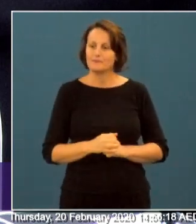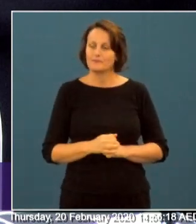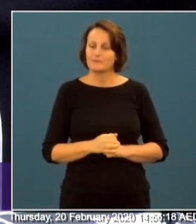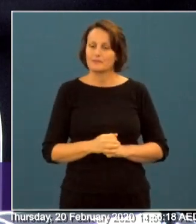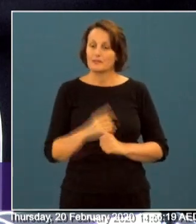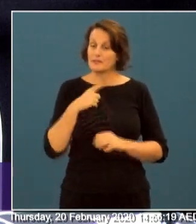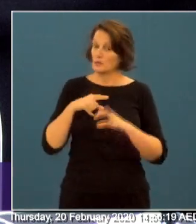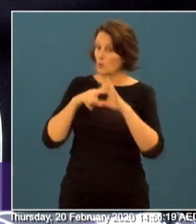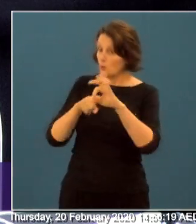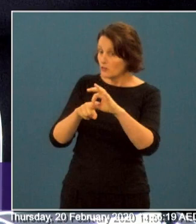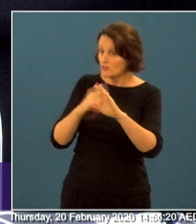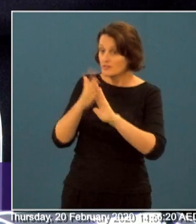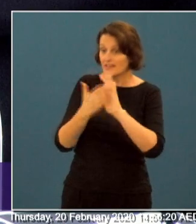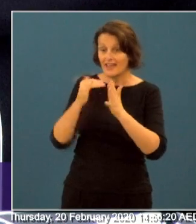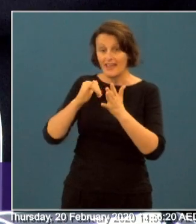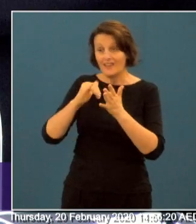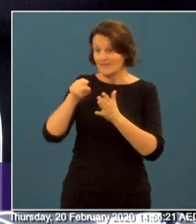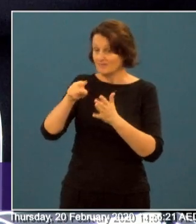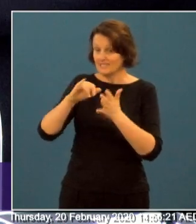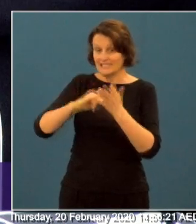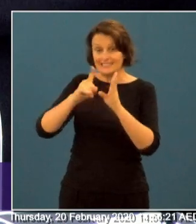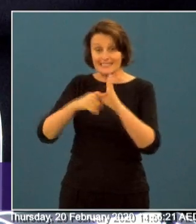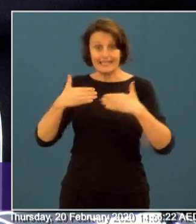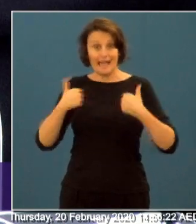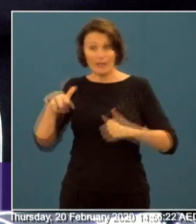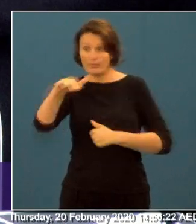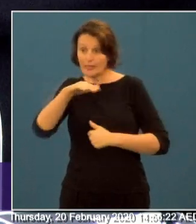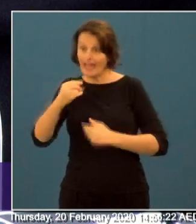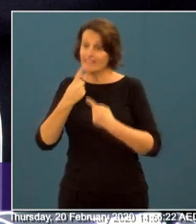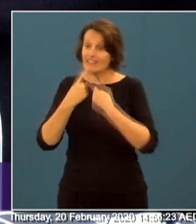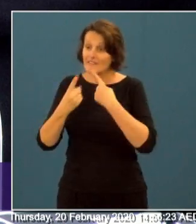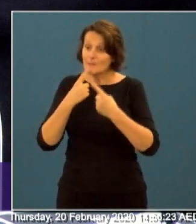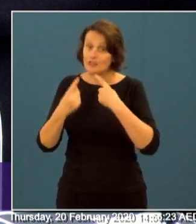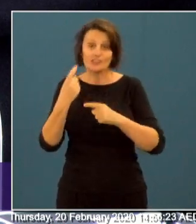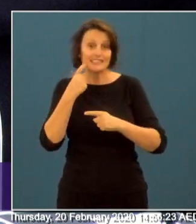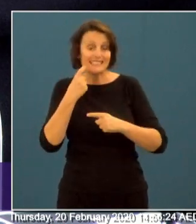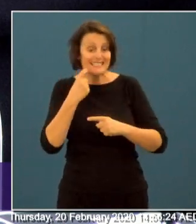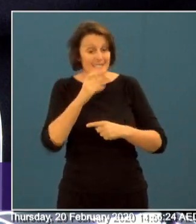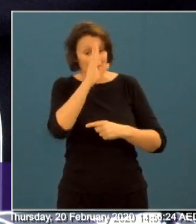with intellectual disability and their families, carers or involved professionals? And in 21 per cent,